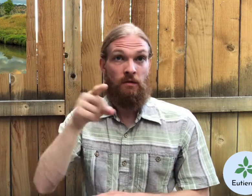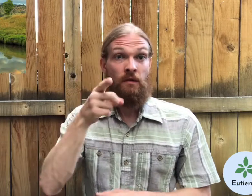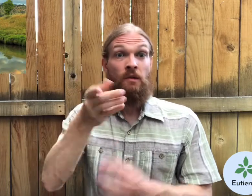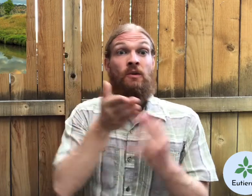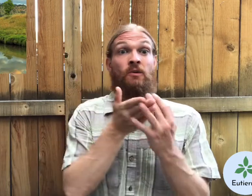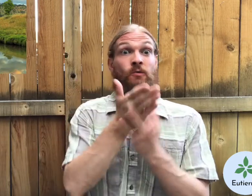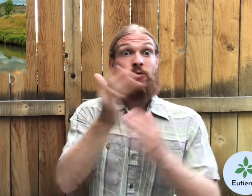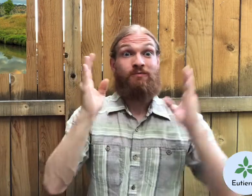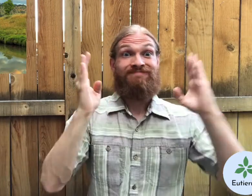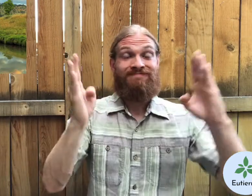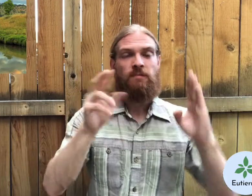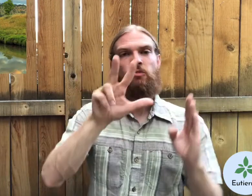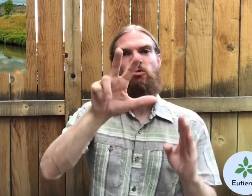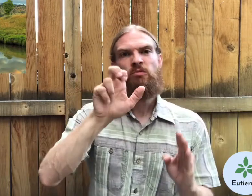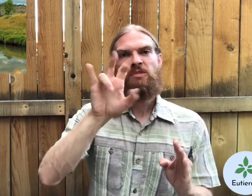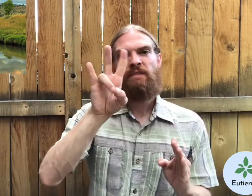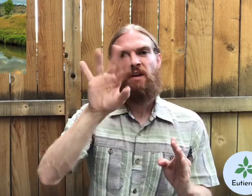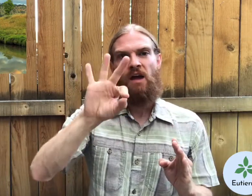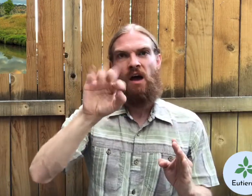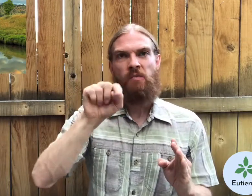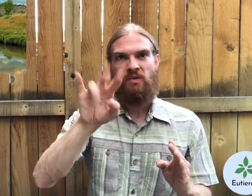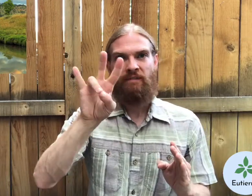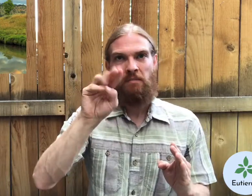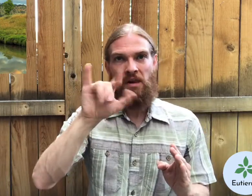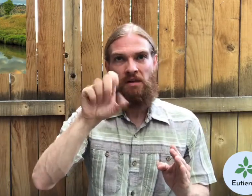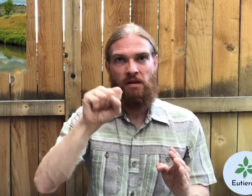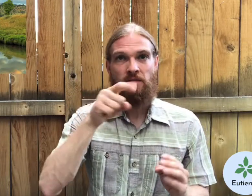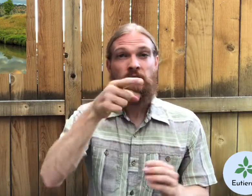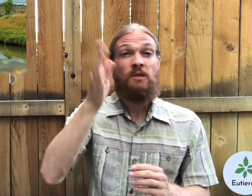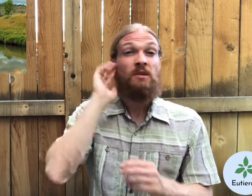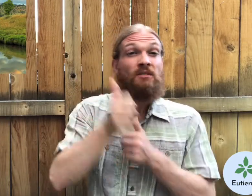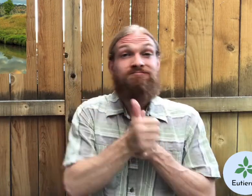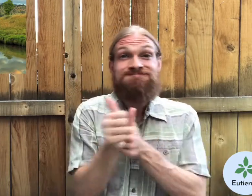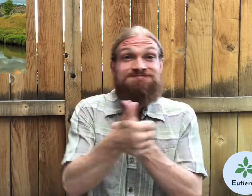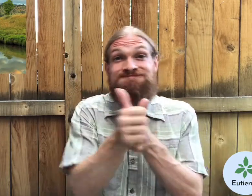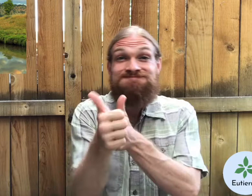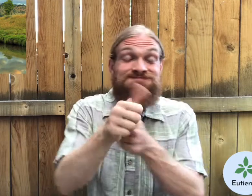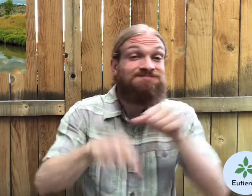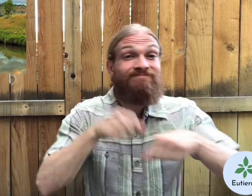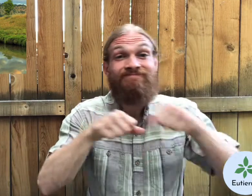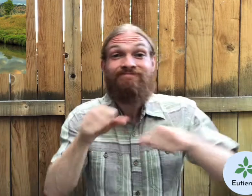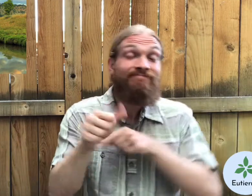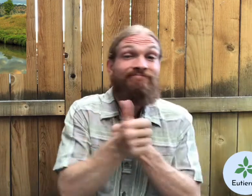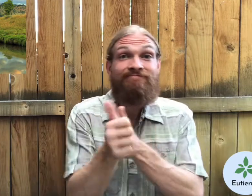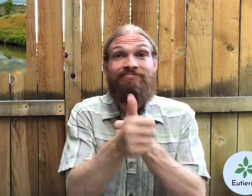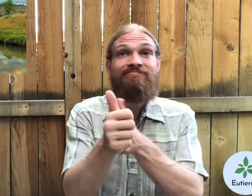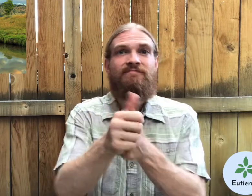Throughout the 379.7 miles, you'll ride along